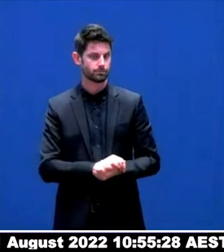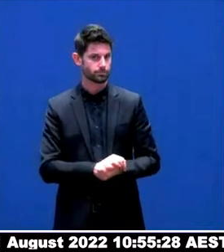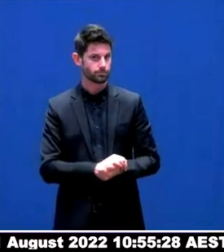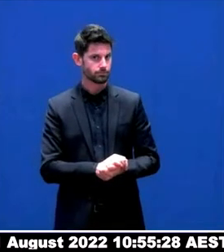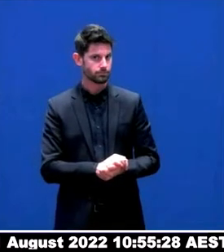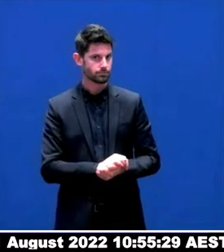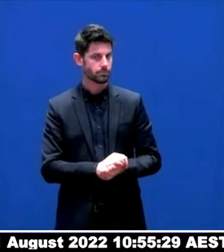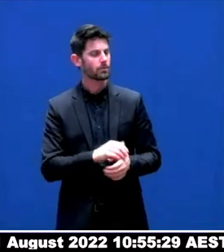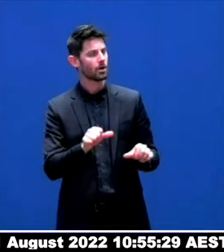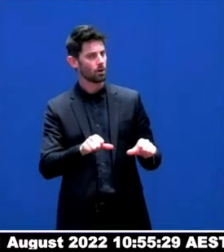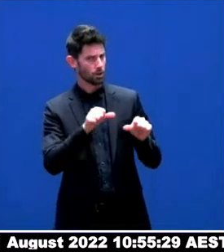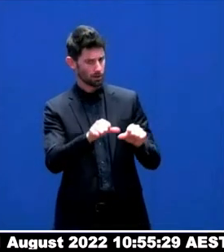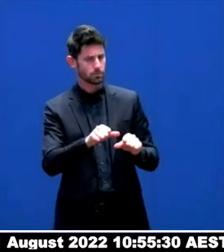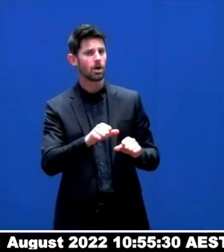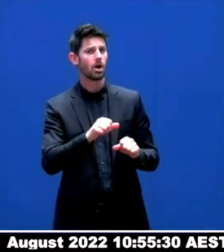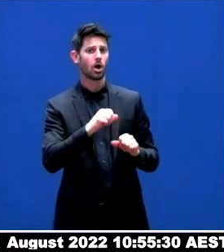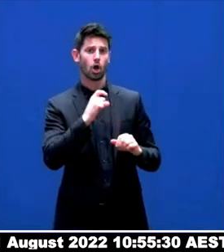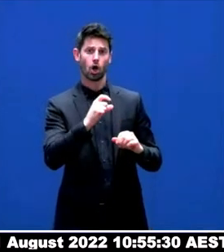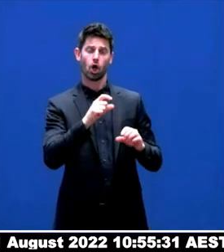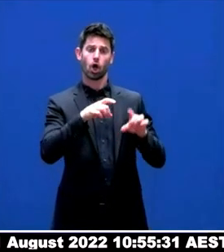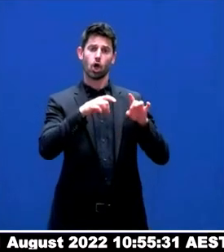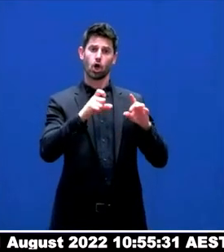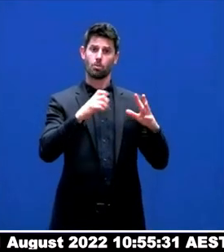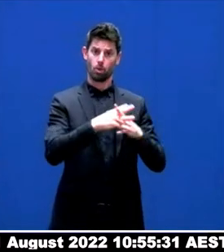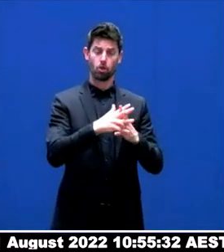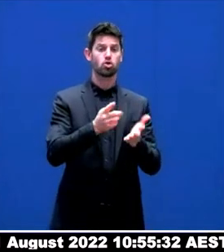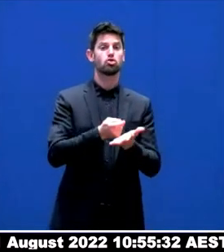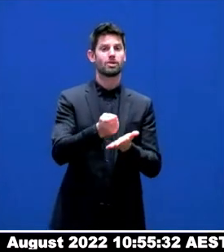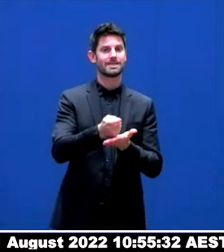In terms of Commonwealth Rent Assistance, would you agree with me that if